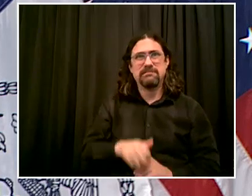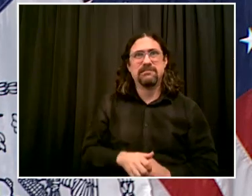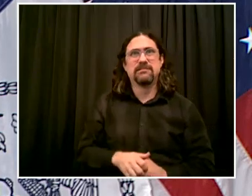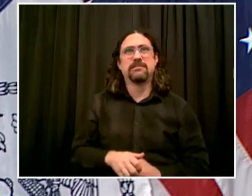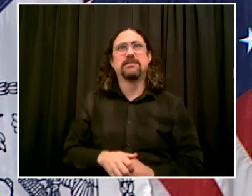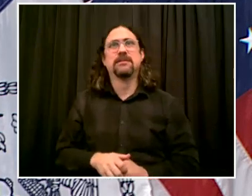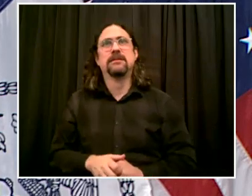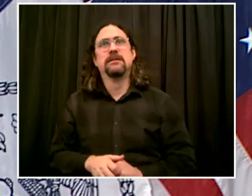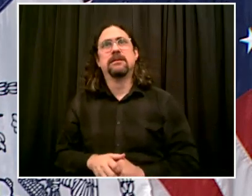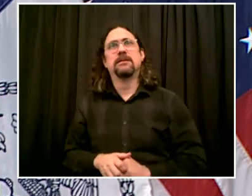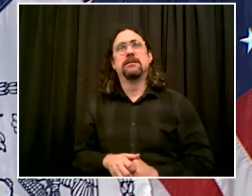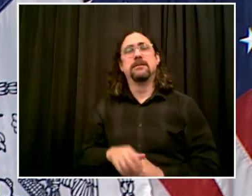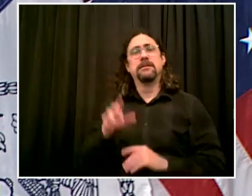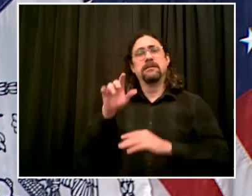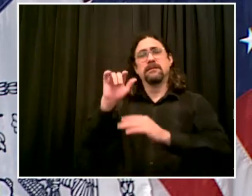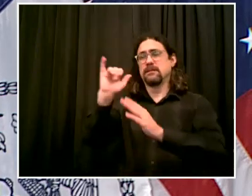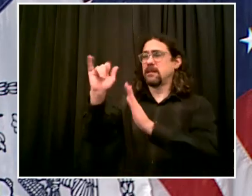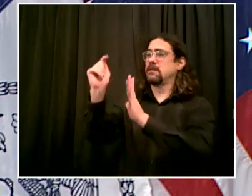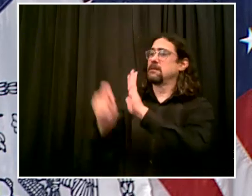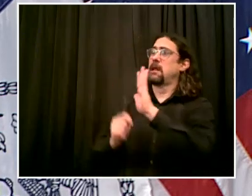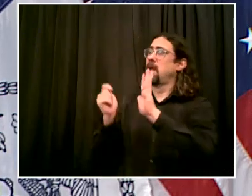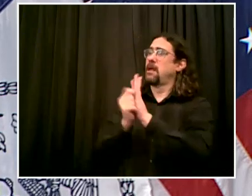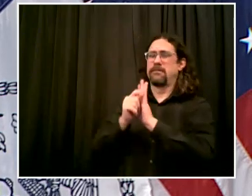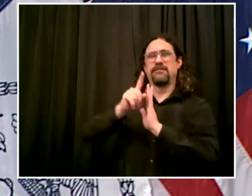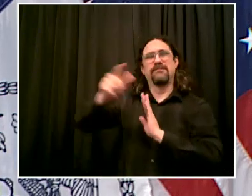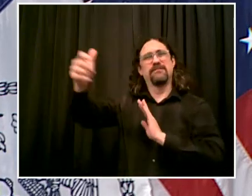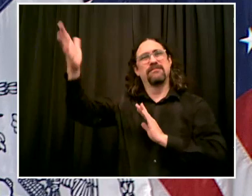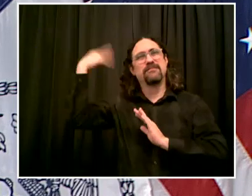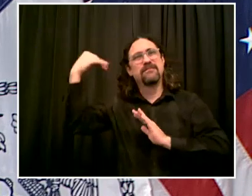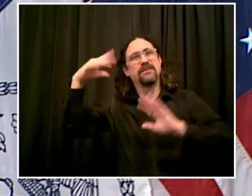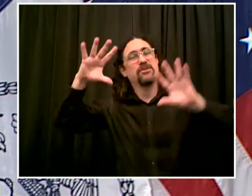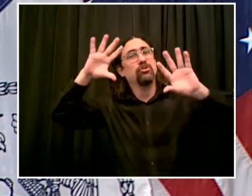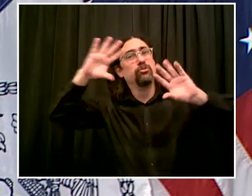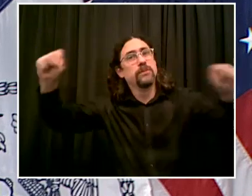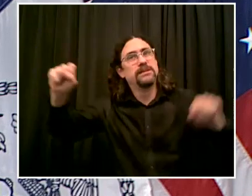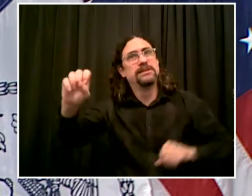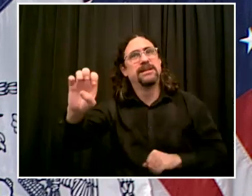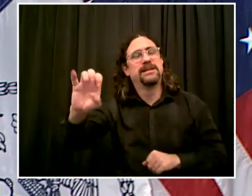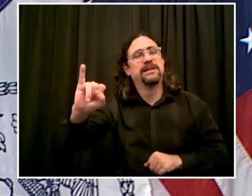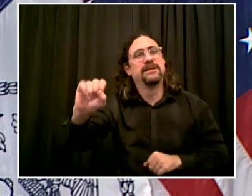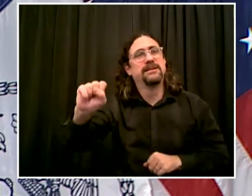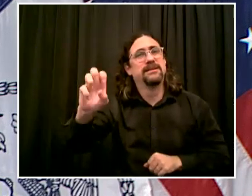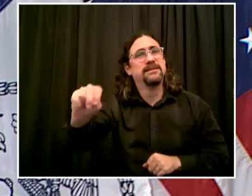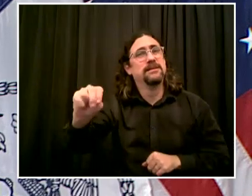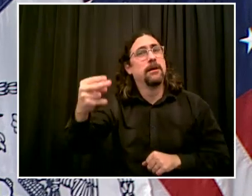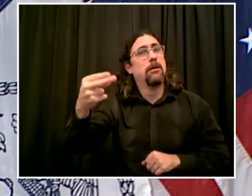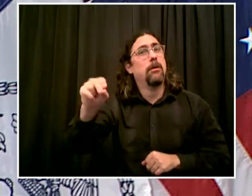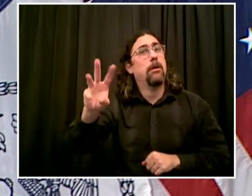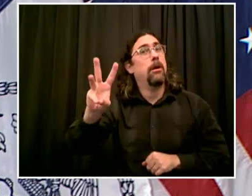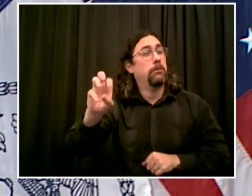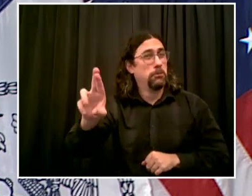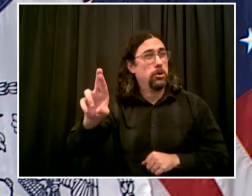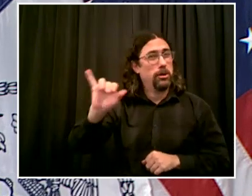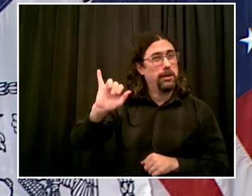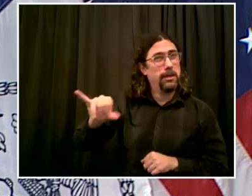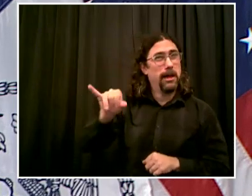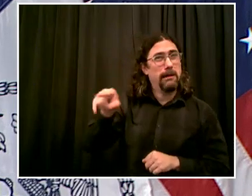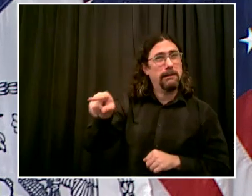SO, I HONESTLY BELIEVE THAT WE